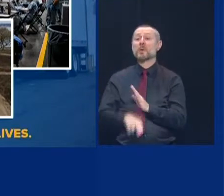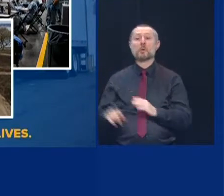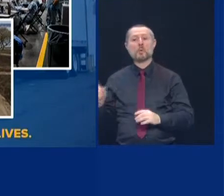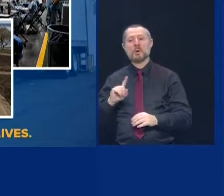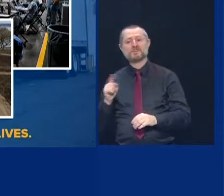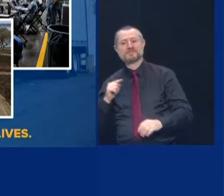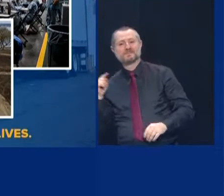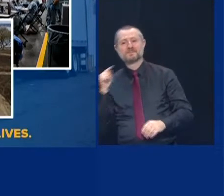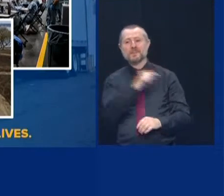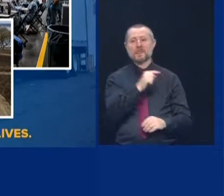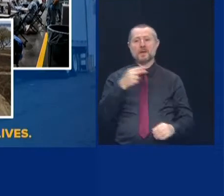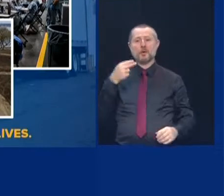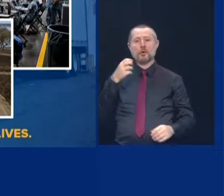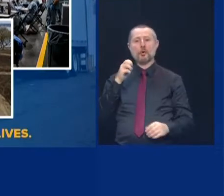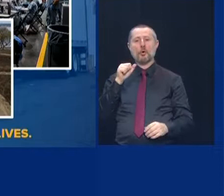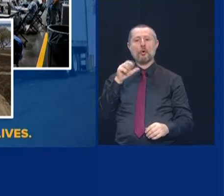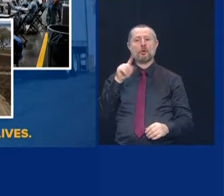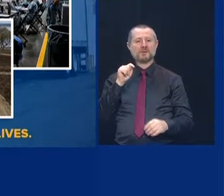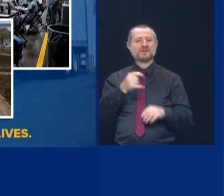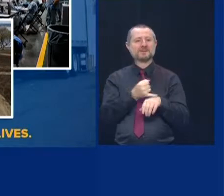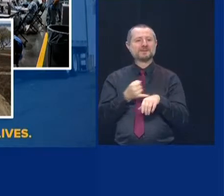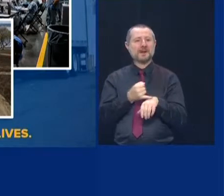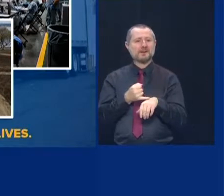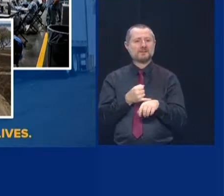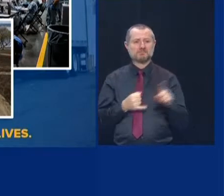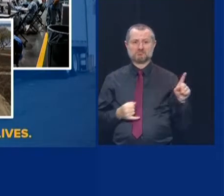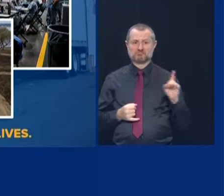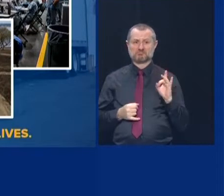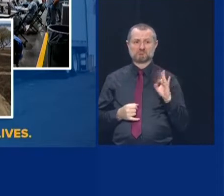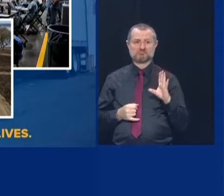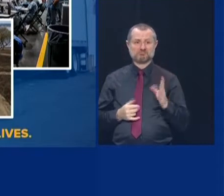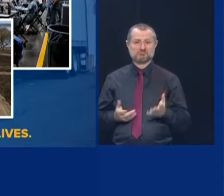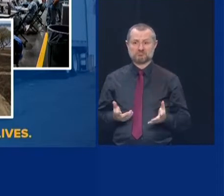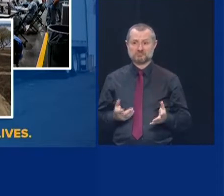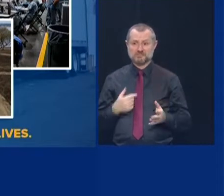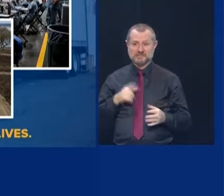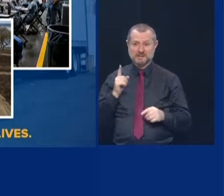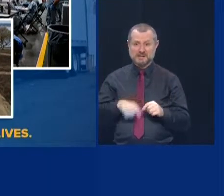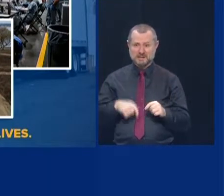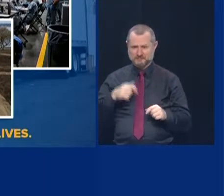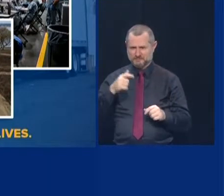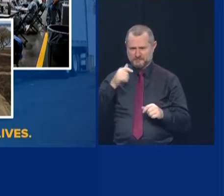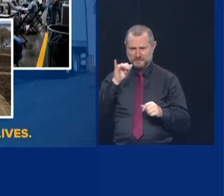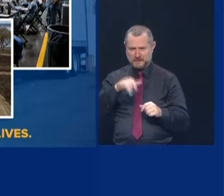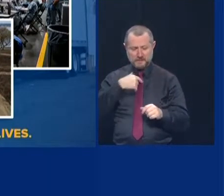WE RAN OUT OF CEMETERY SPACE AND IN NEW YORK CITY THEY WERE